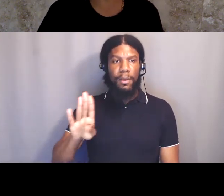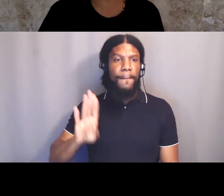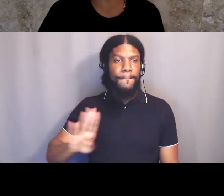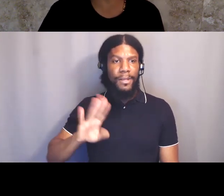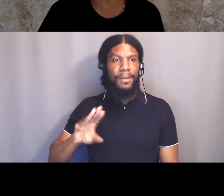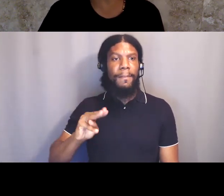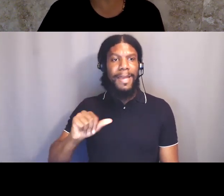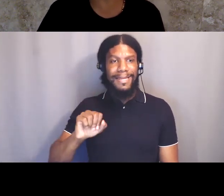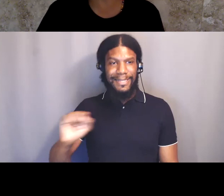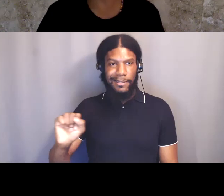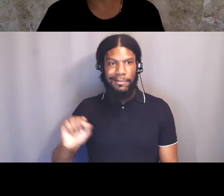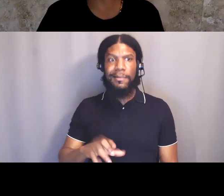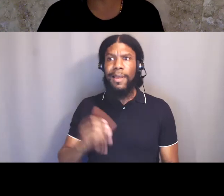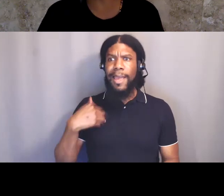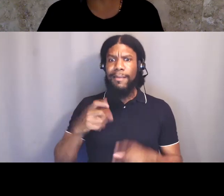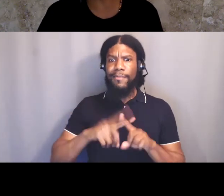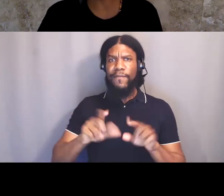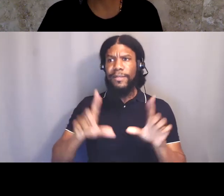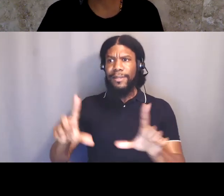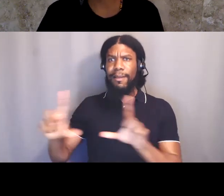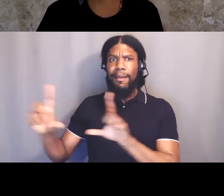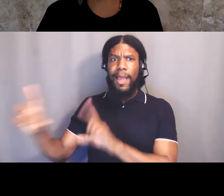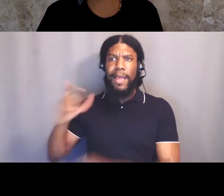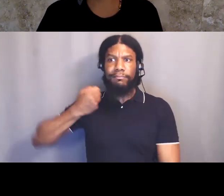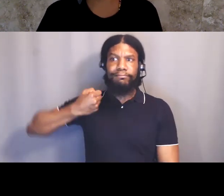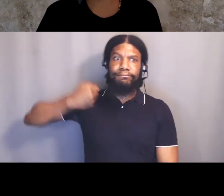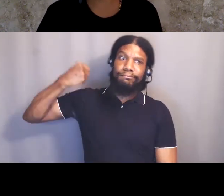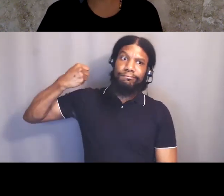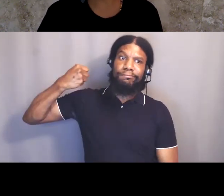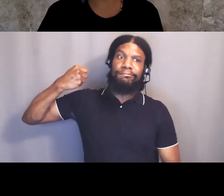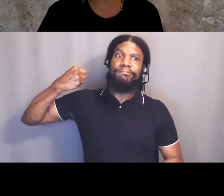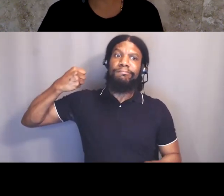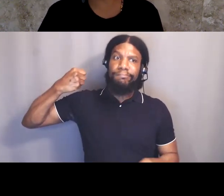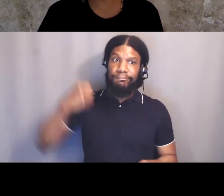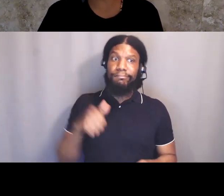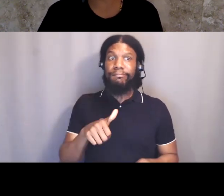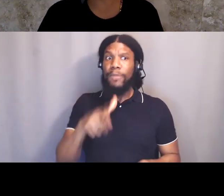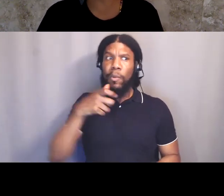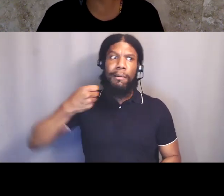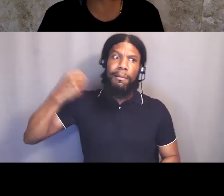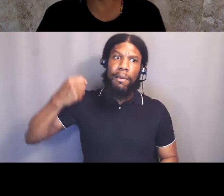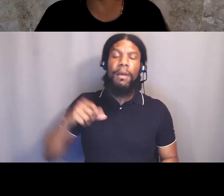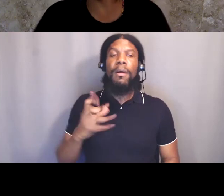by a group of white young people. But the system is refusing to investigate it,